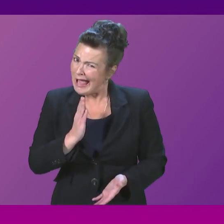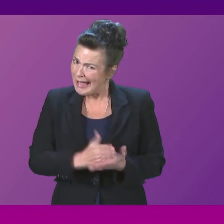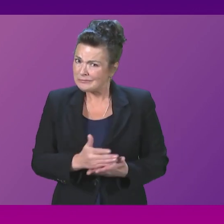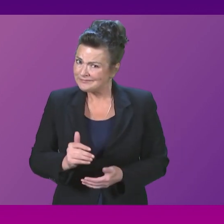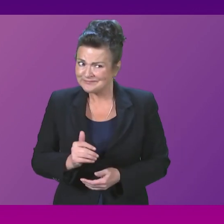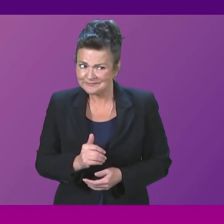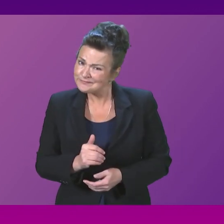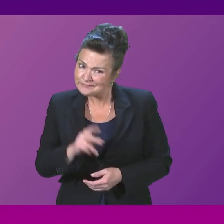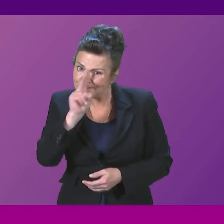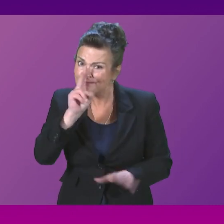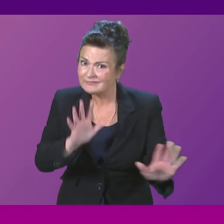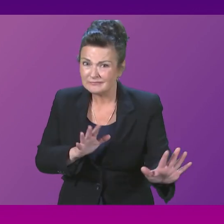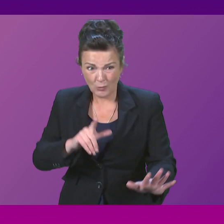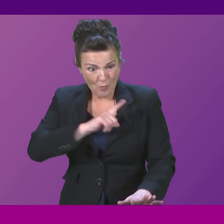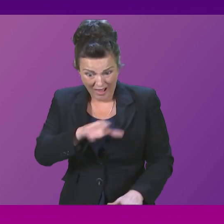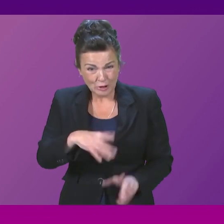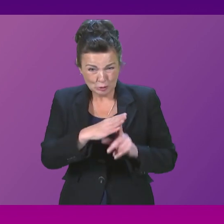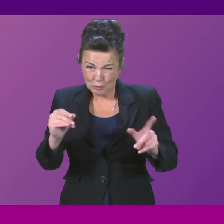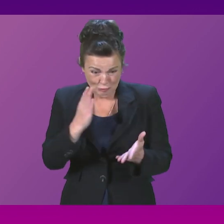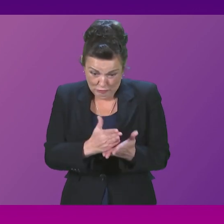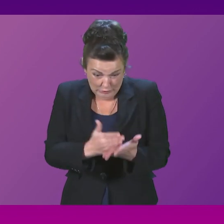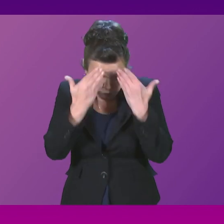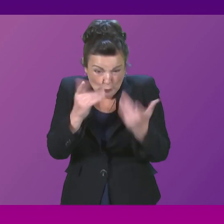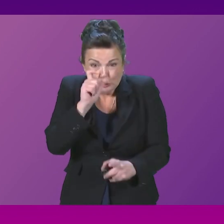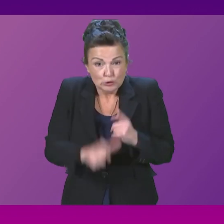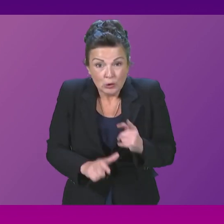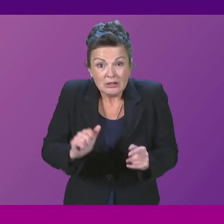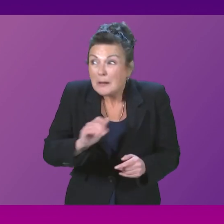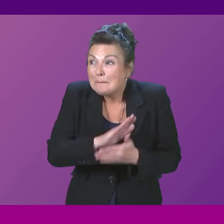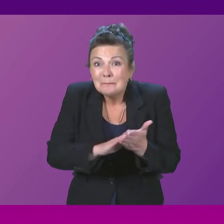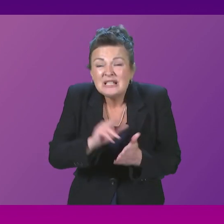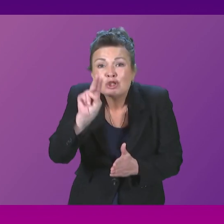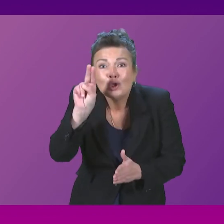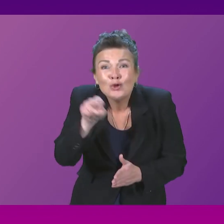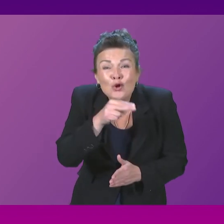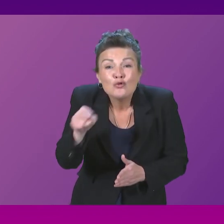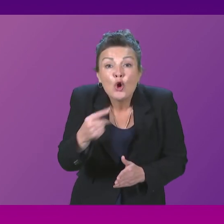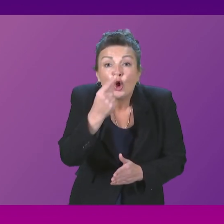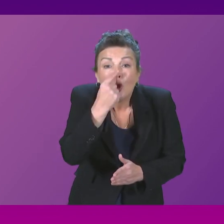because of Tory incompetence—where the euro may well soon be worth more than the pound.